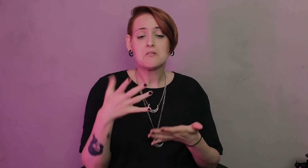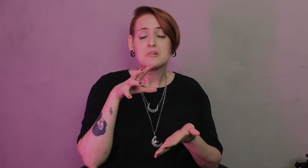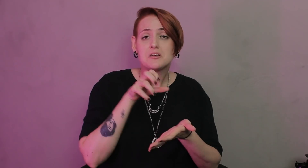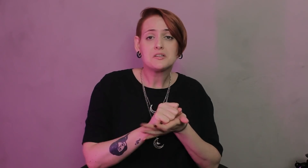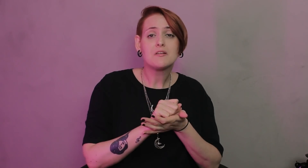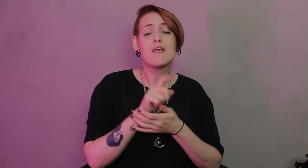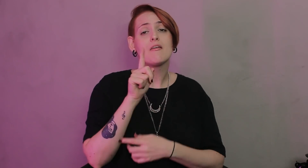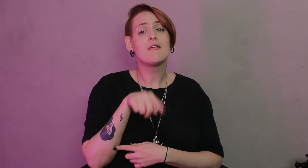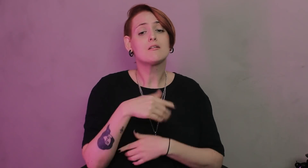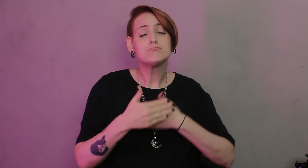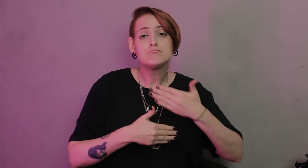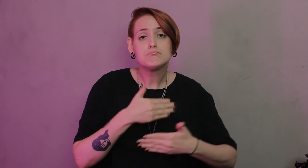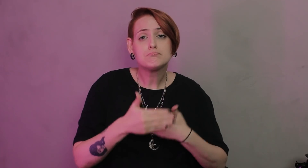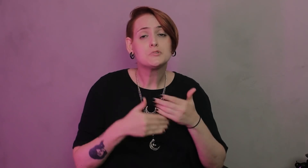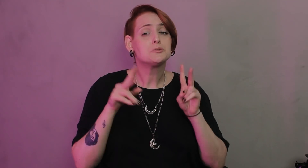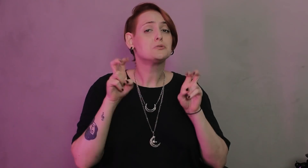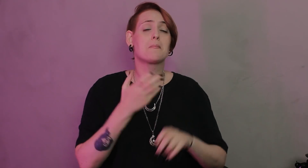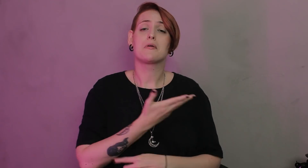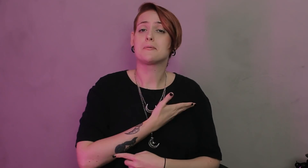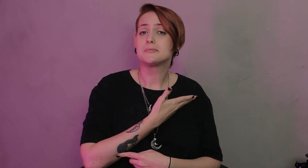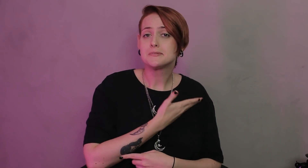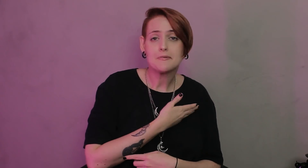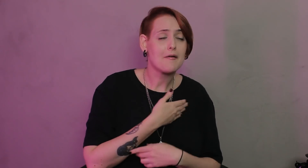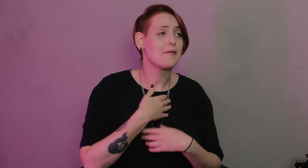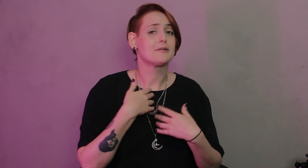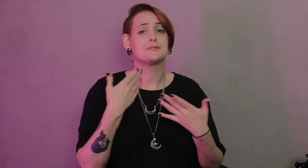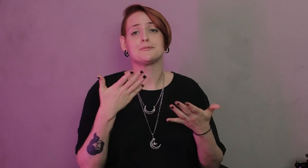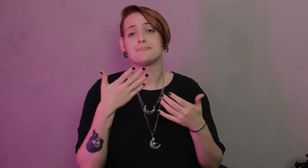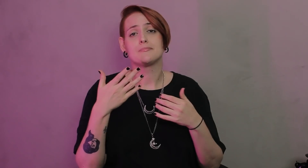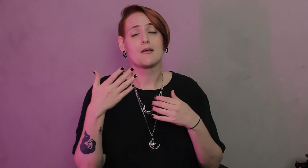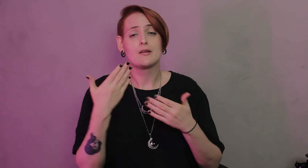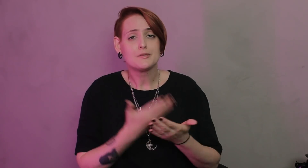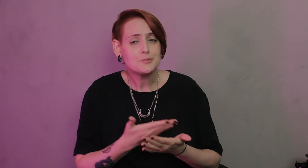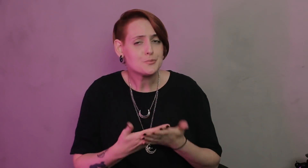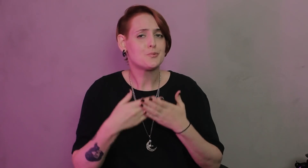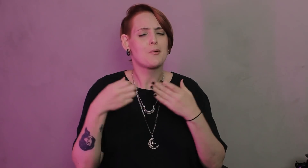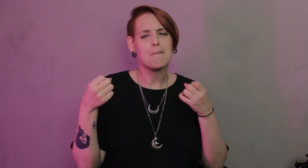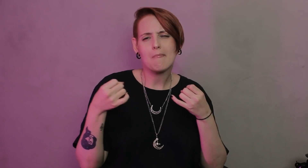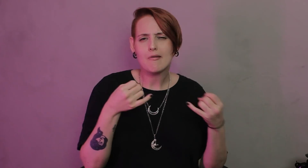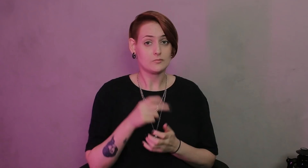just follow her in friendships, studies and flirting.